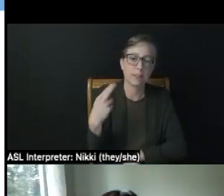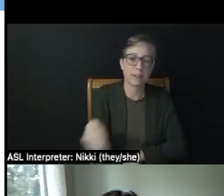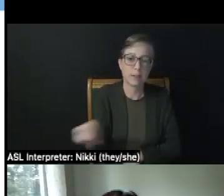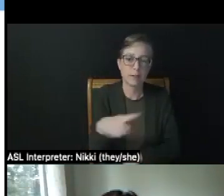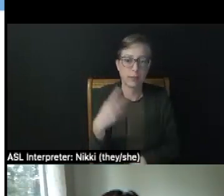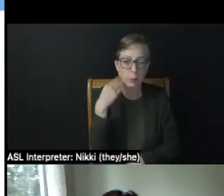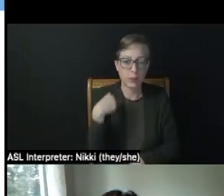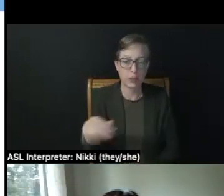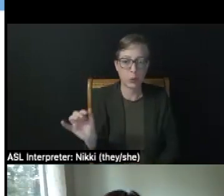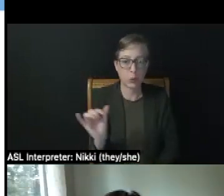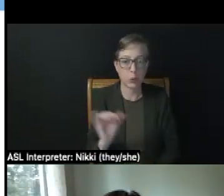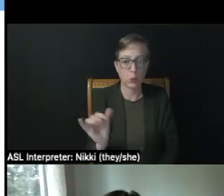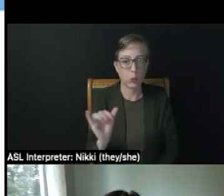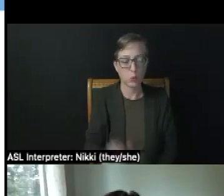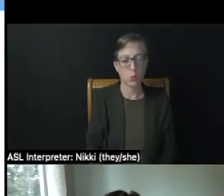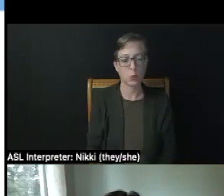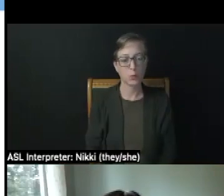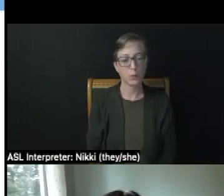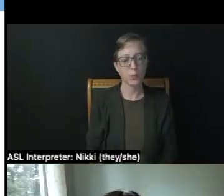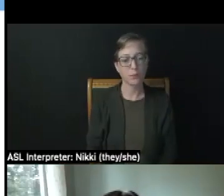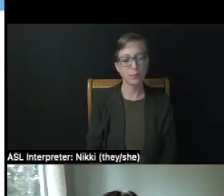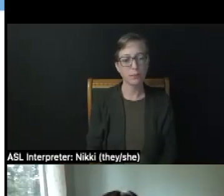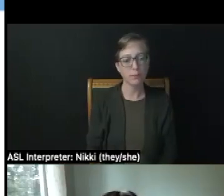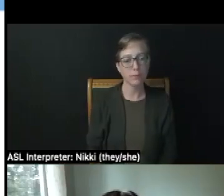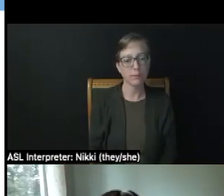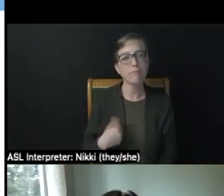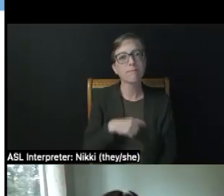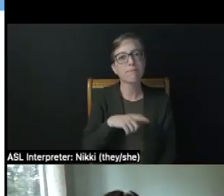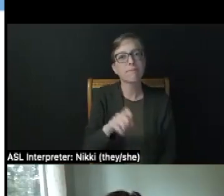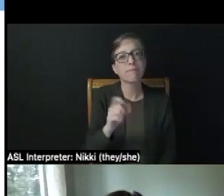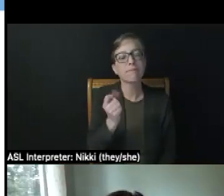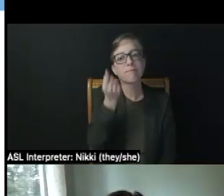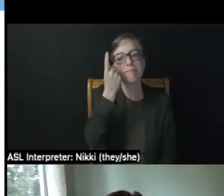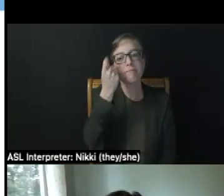understanding of the types of housing issues that